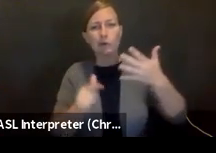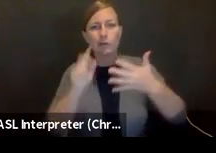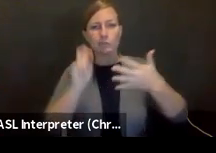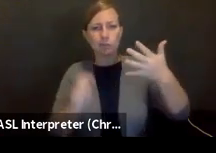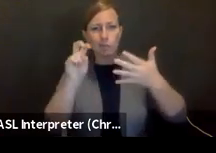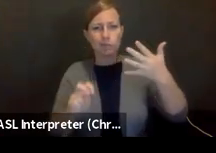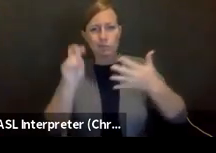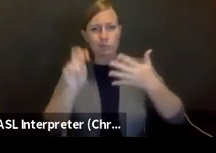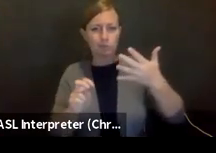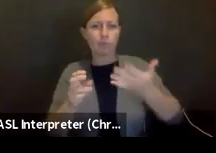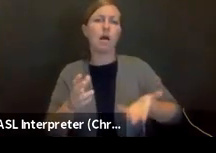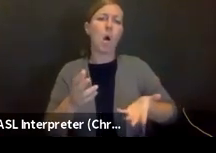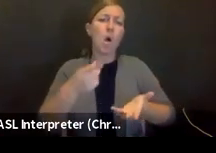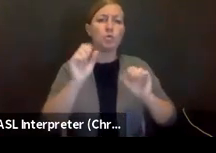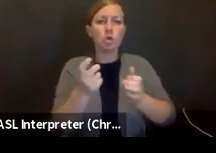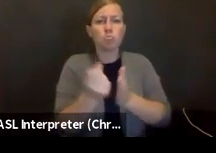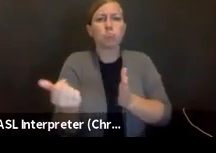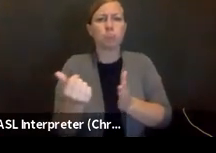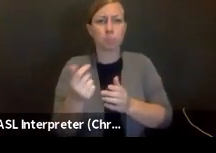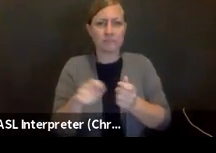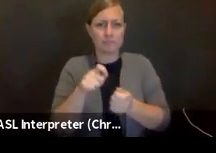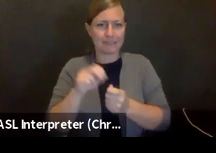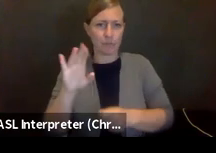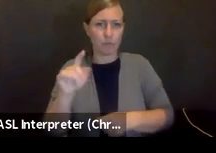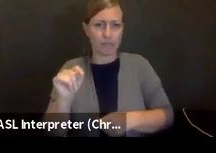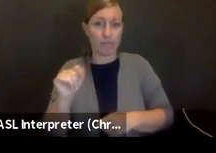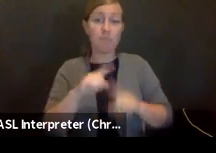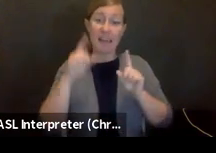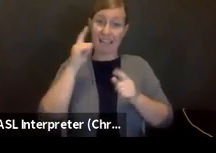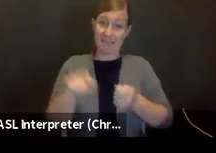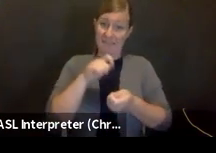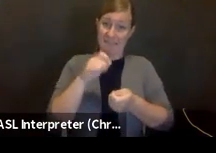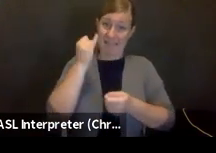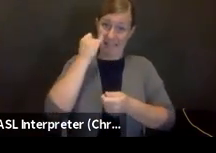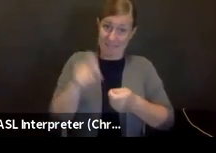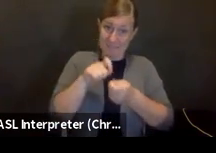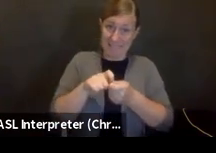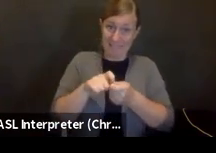ESD 189 - Amy Colburn: You know, you might you could leave off units. But if there's things that you certainly want them to complete, you can add these for the whole course.